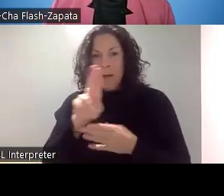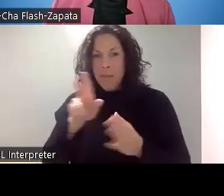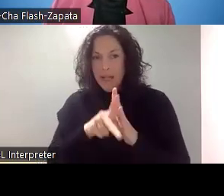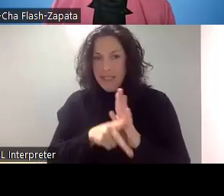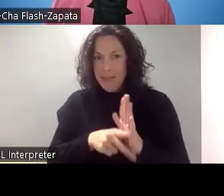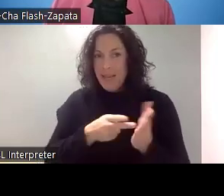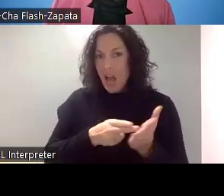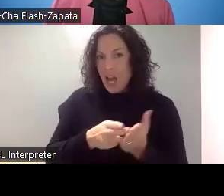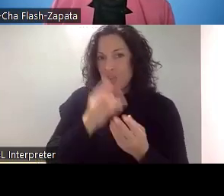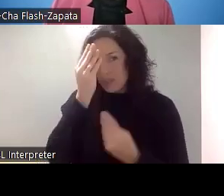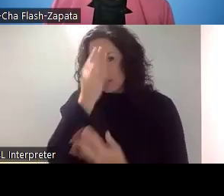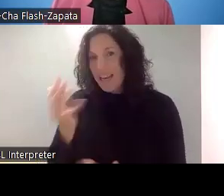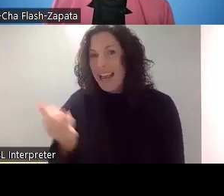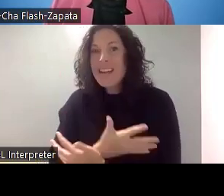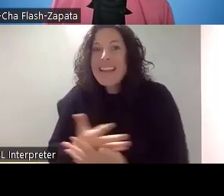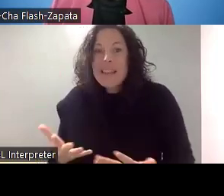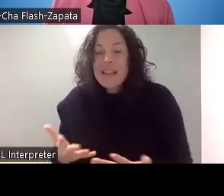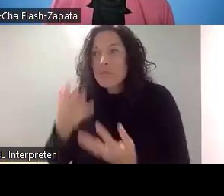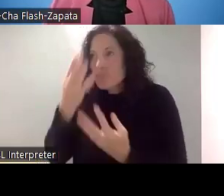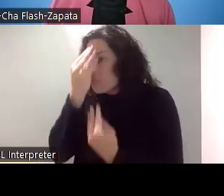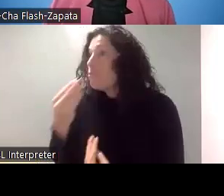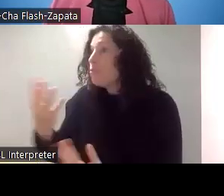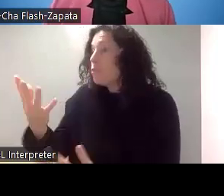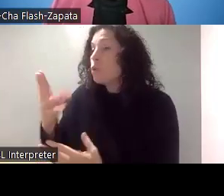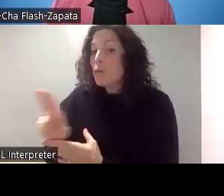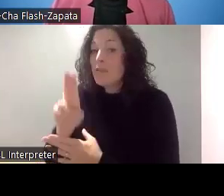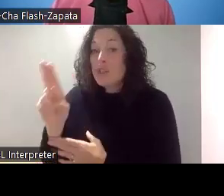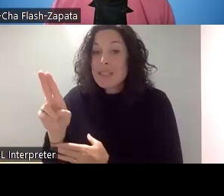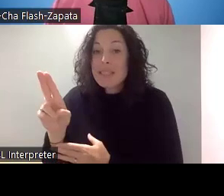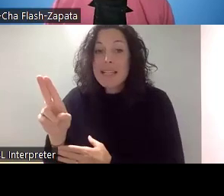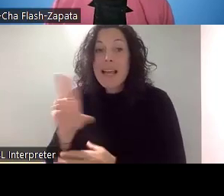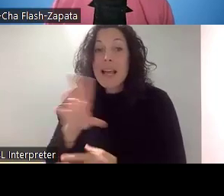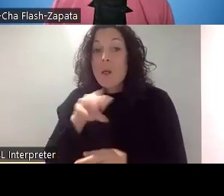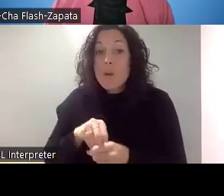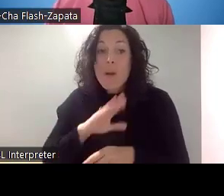by disclosing everything to the university, including all foreign affiliations,